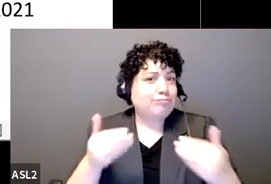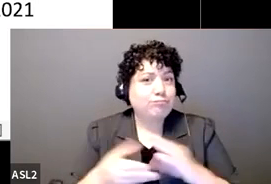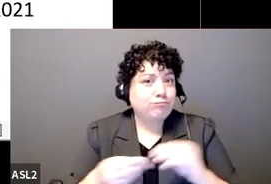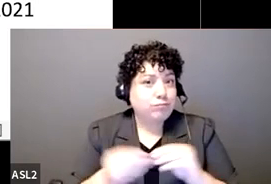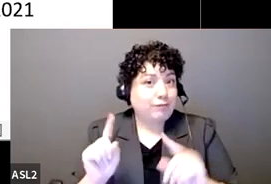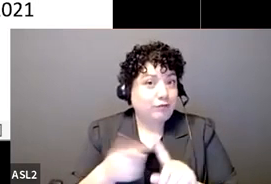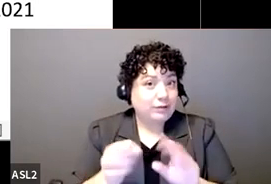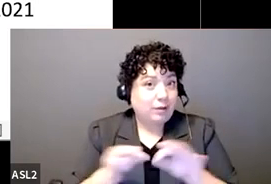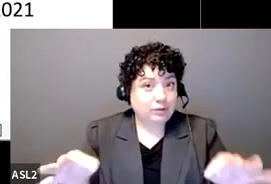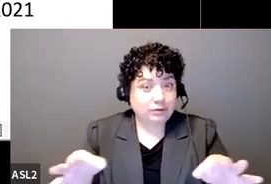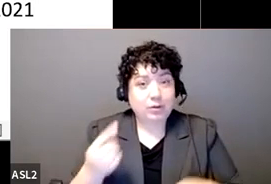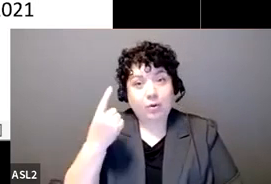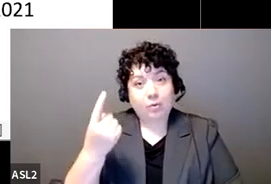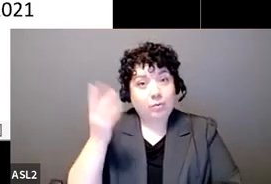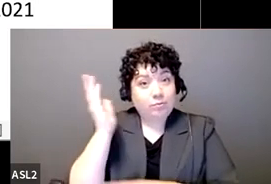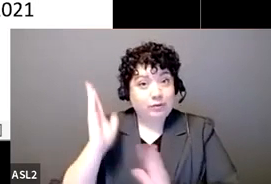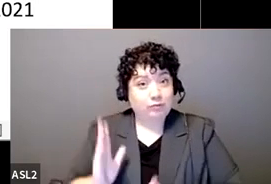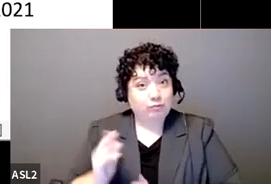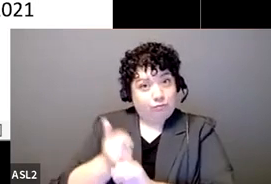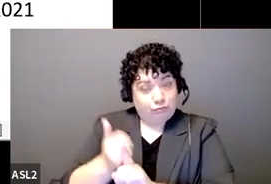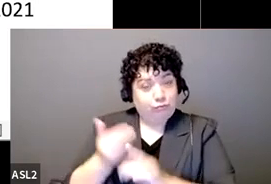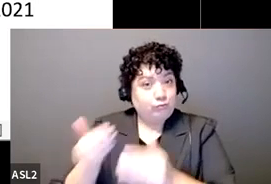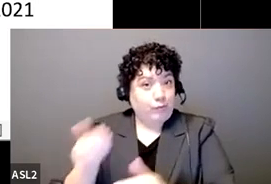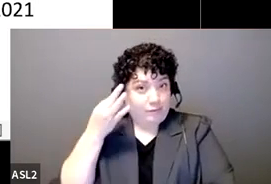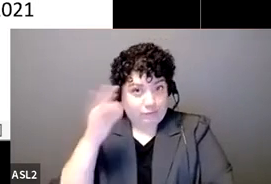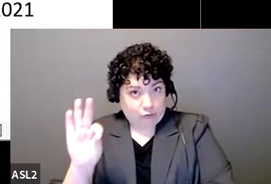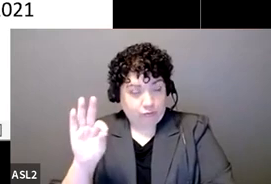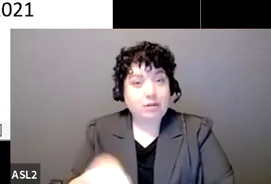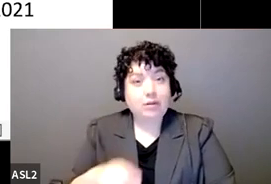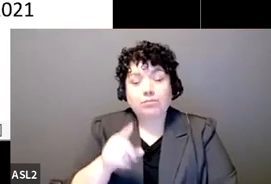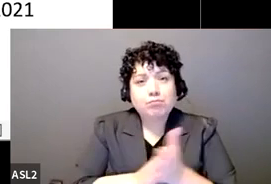one of our panelists will present in French if you want to turn on the interpretation